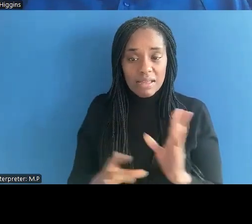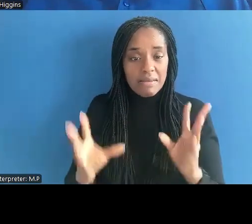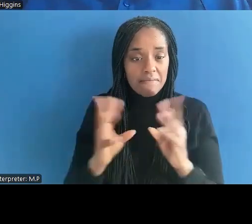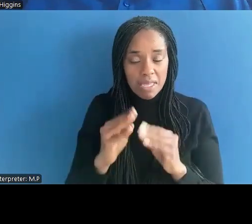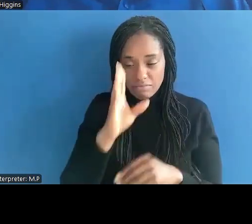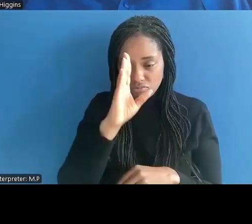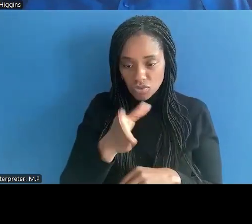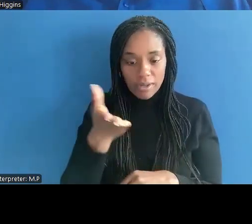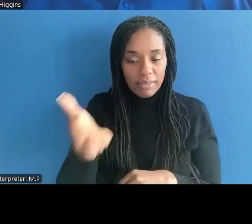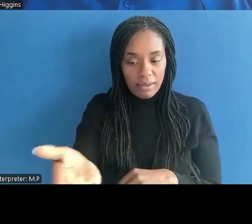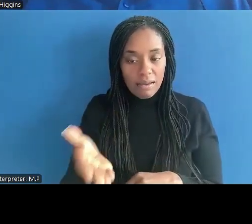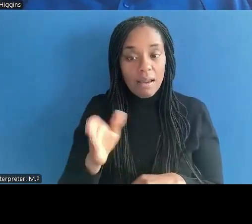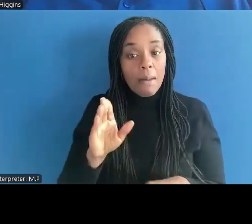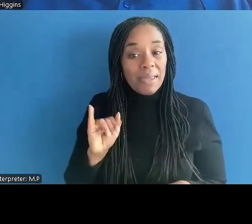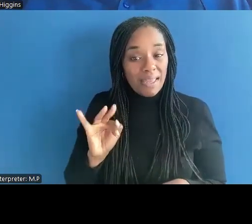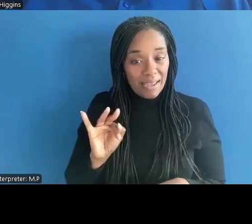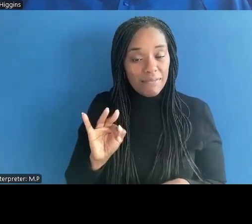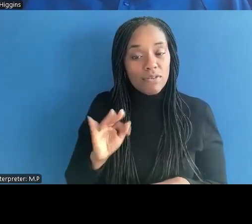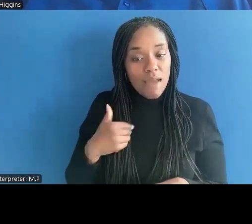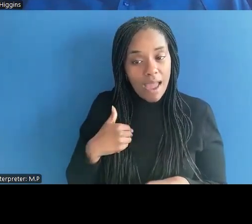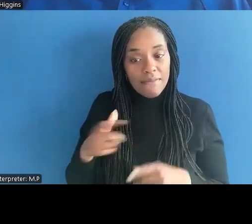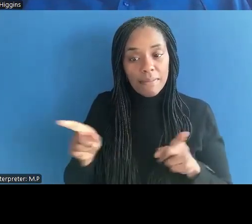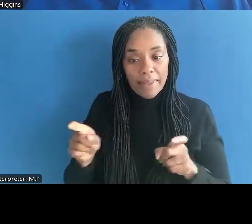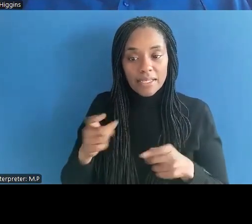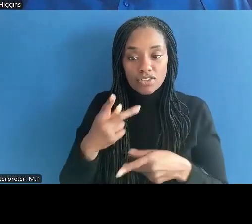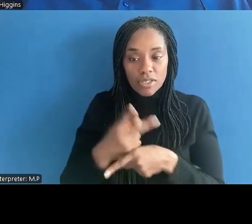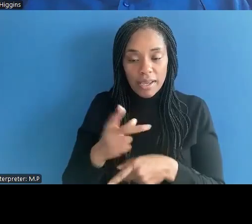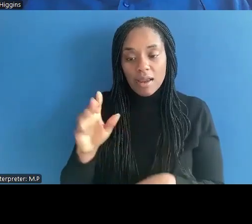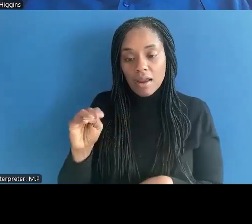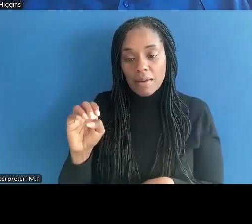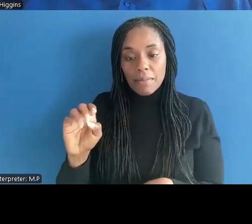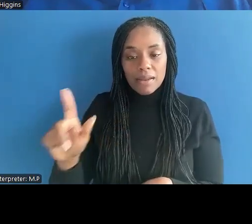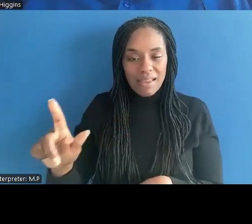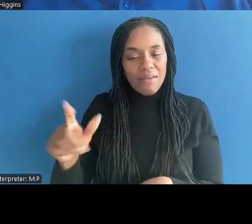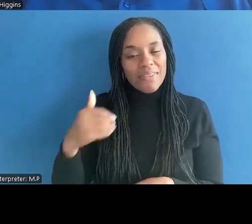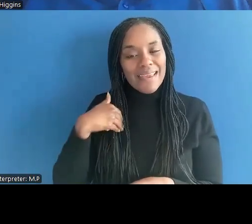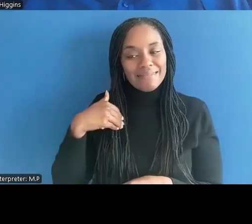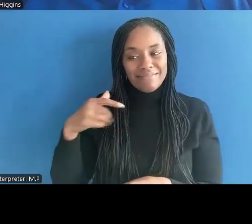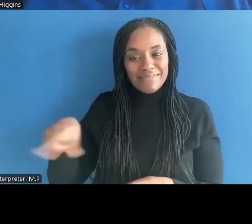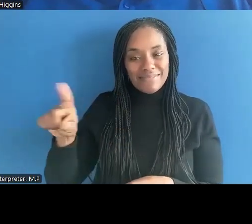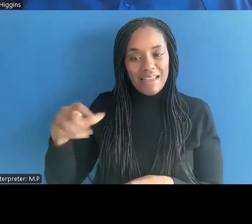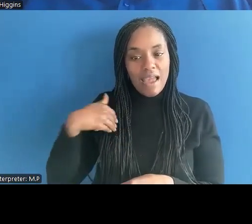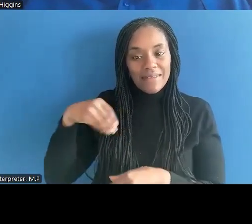However, if you're in Managed Care, Medi-Cal, there is an internal grievance process. So you need to go through,